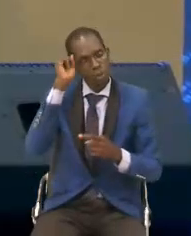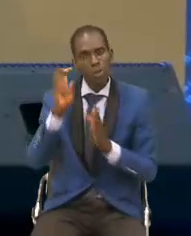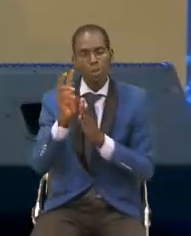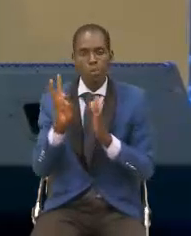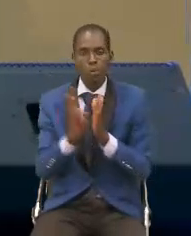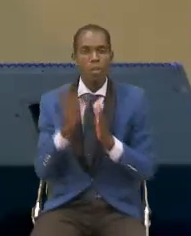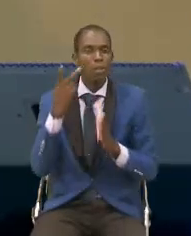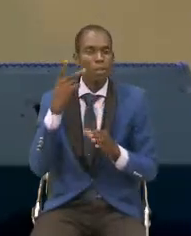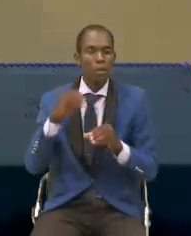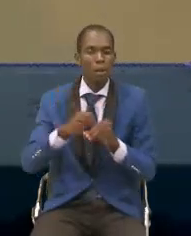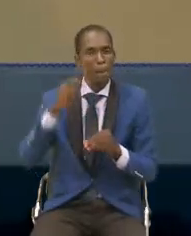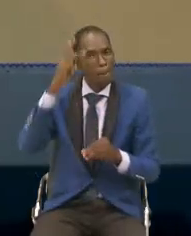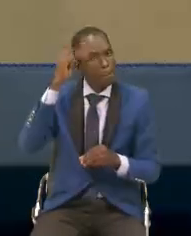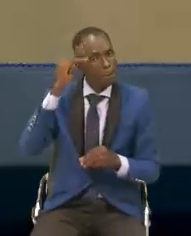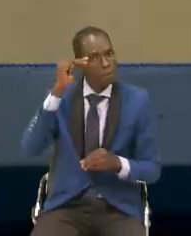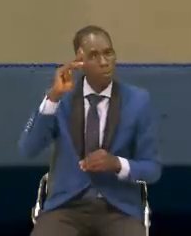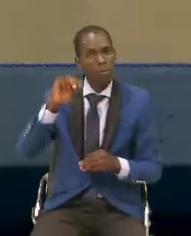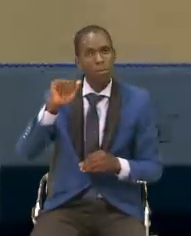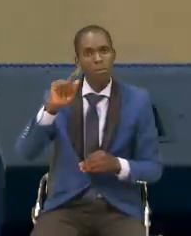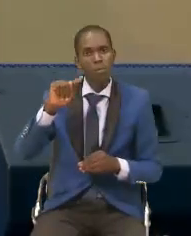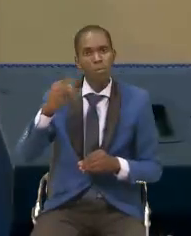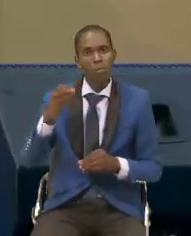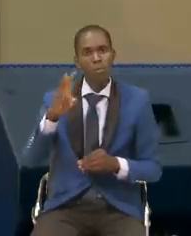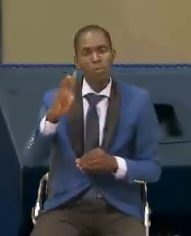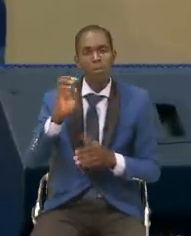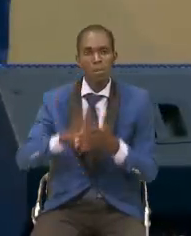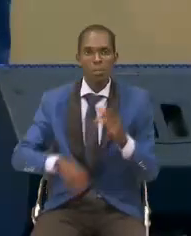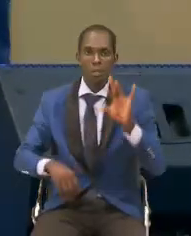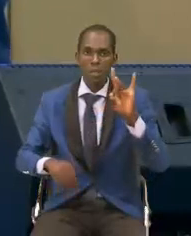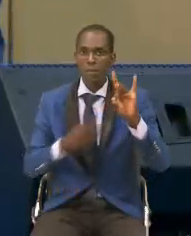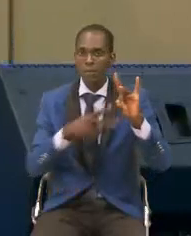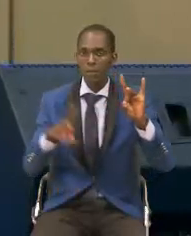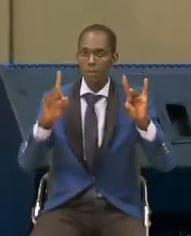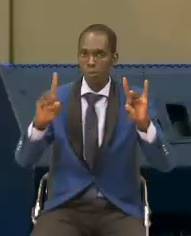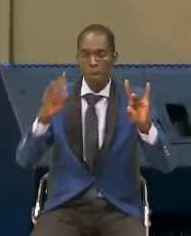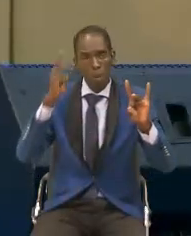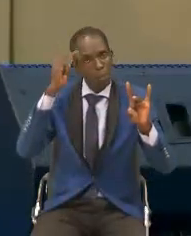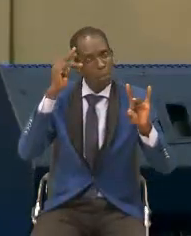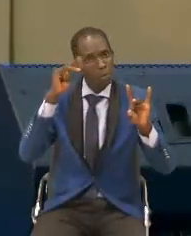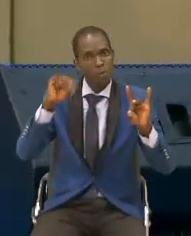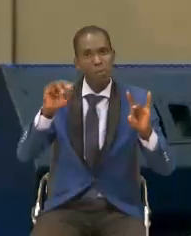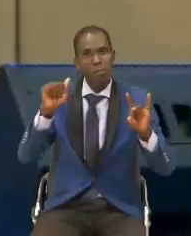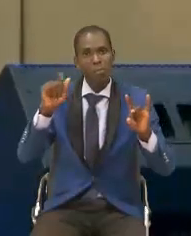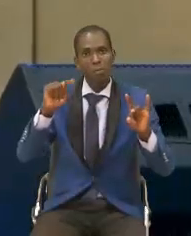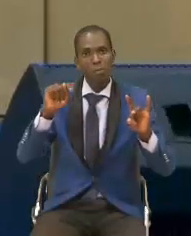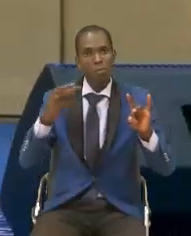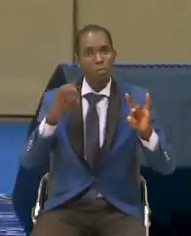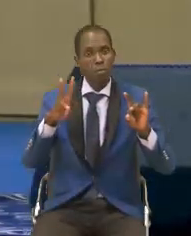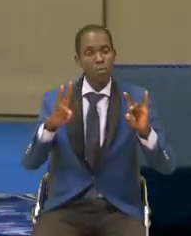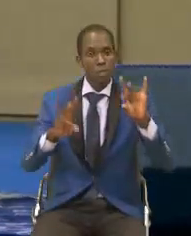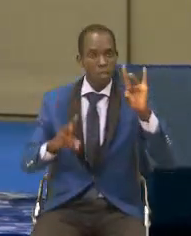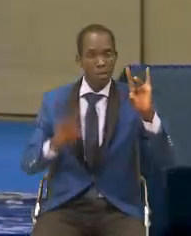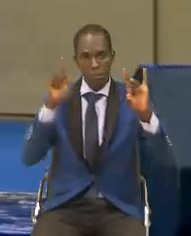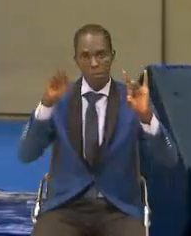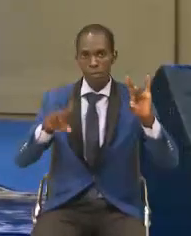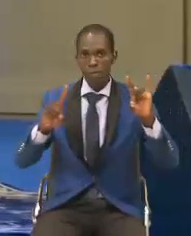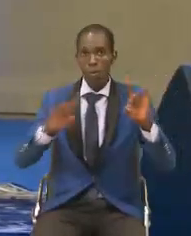seek according to matthew chapter 8 i'm reading from verse 1. in matthew chapter 8 verse 1